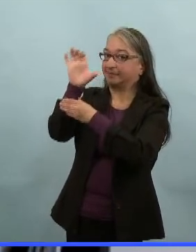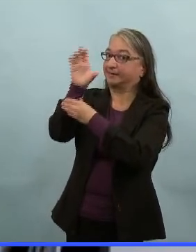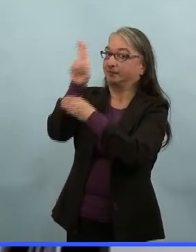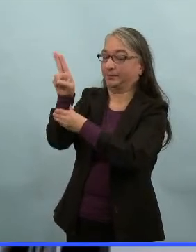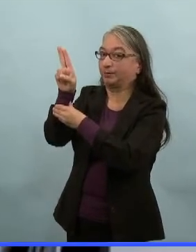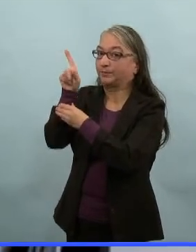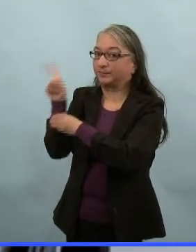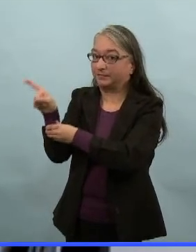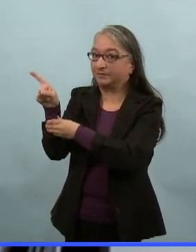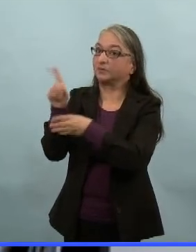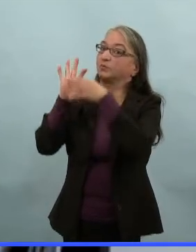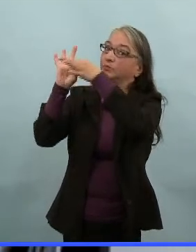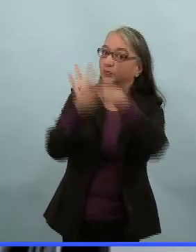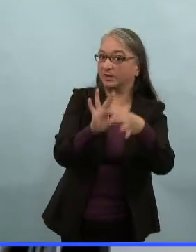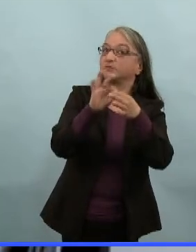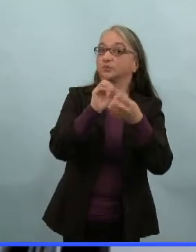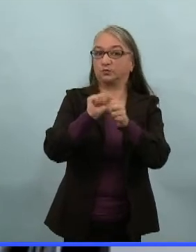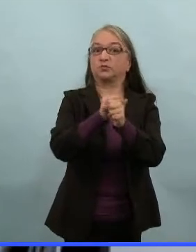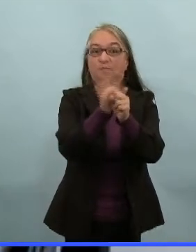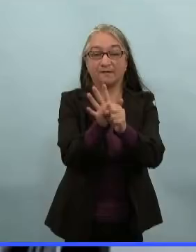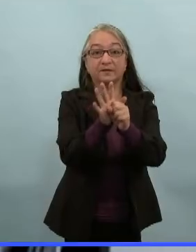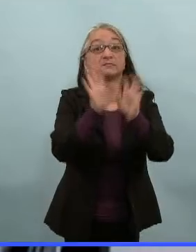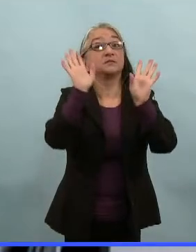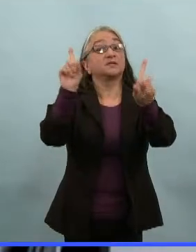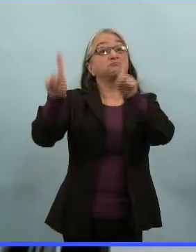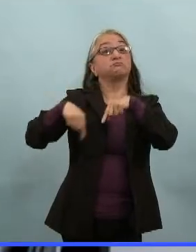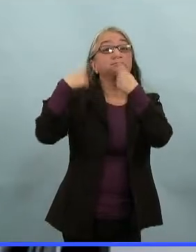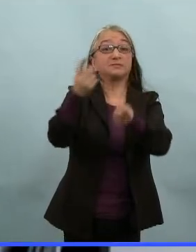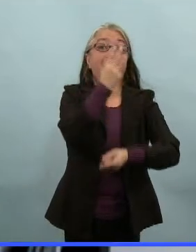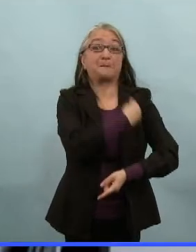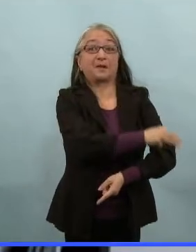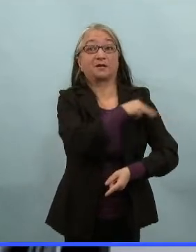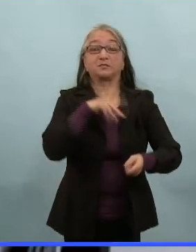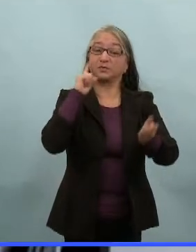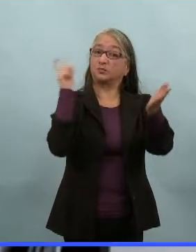so far manitoba is seeing that people who are not fully vaccinated